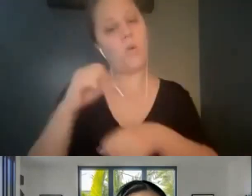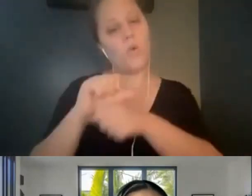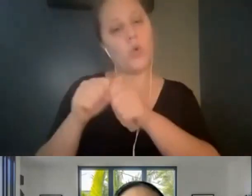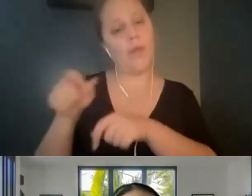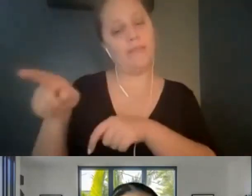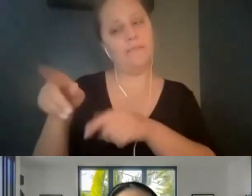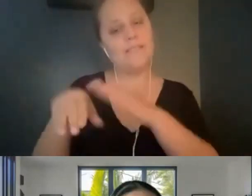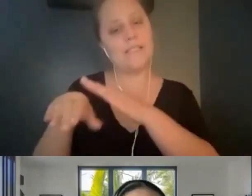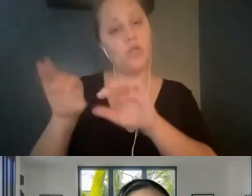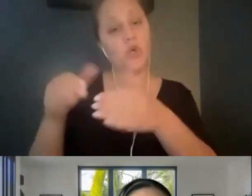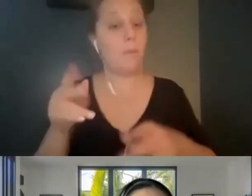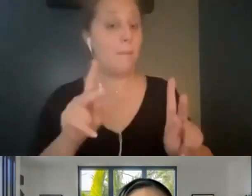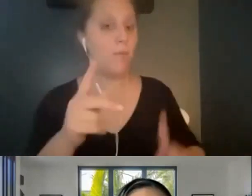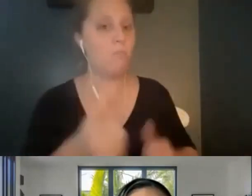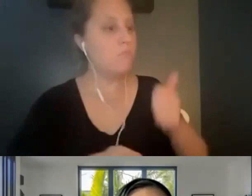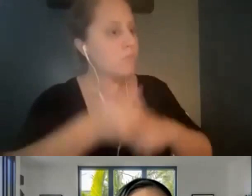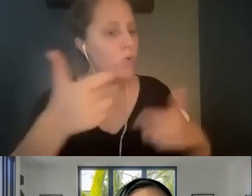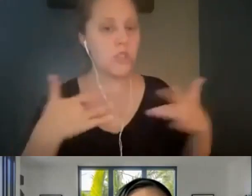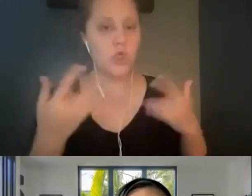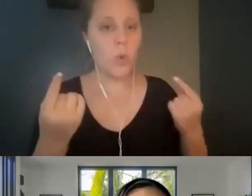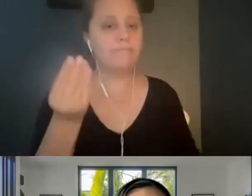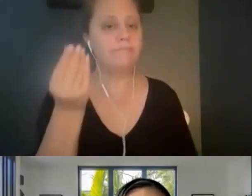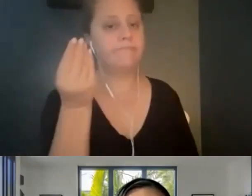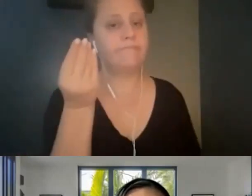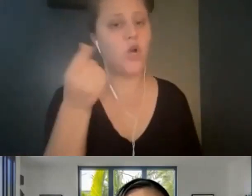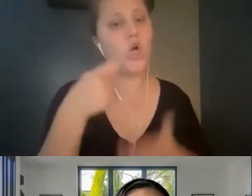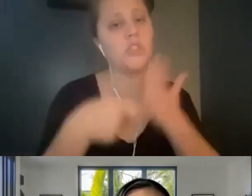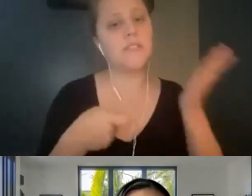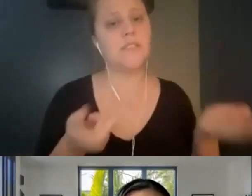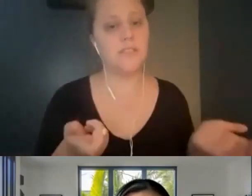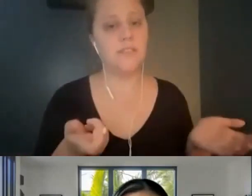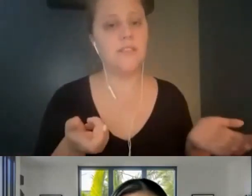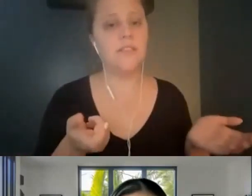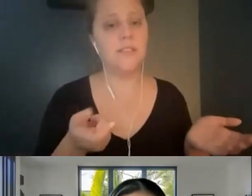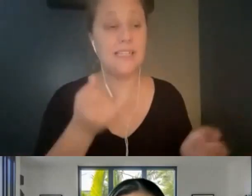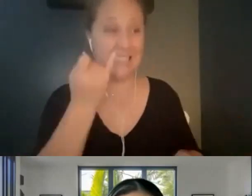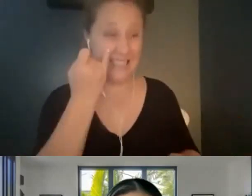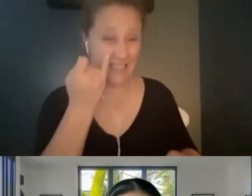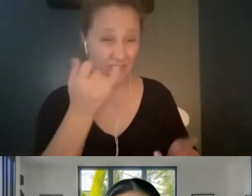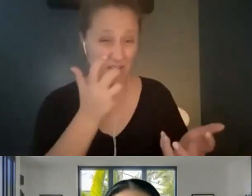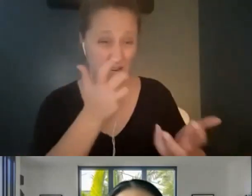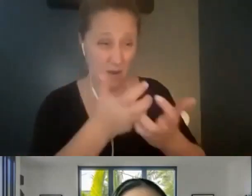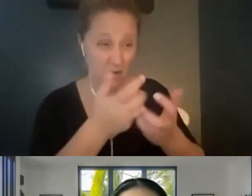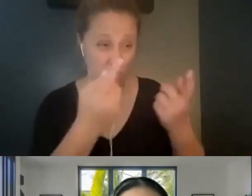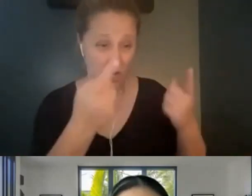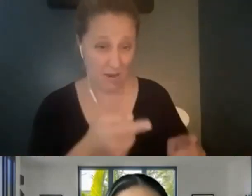Right, cost is the number one thing and they think well: If I make this accommodation, it's going to cost me this.